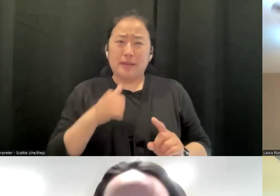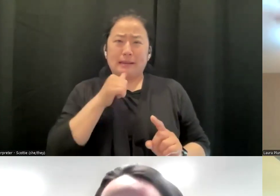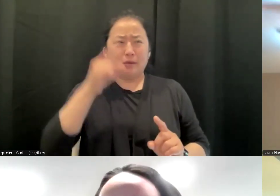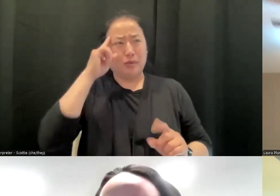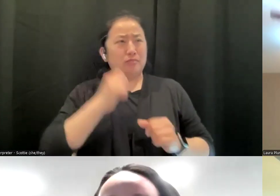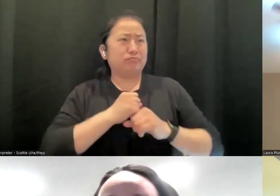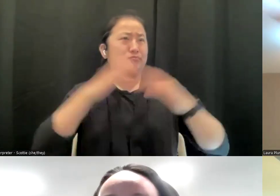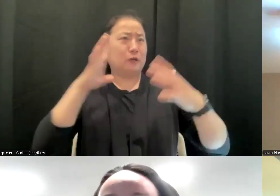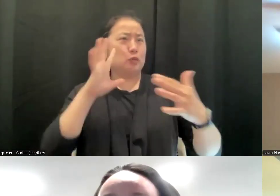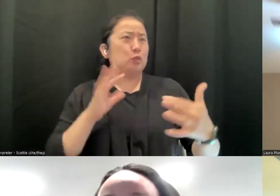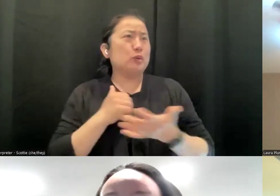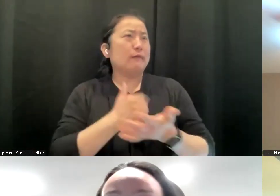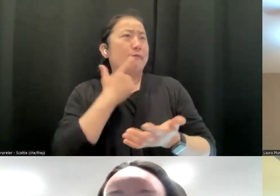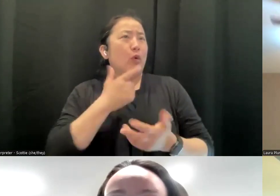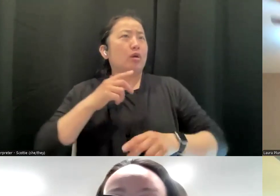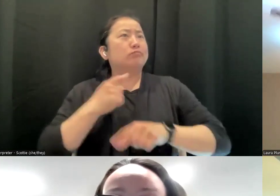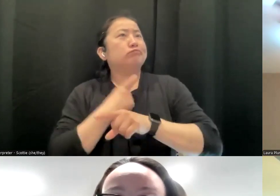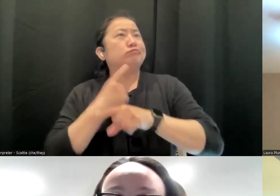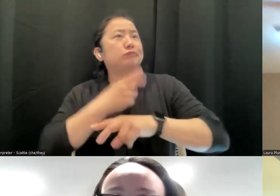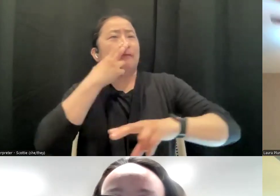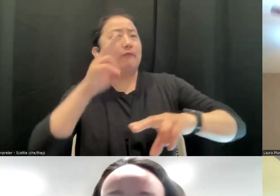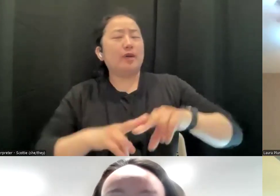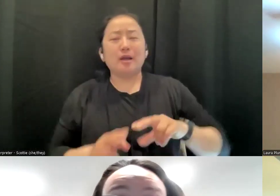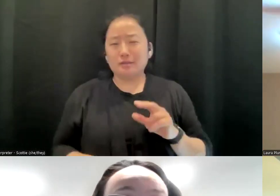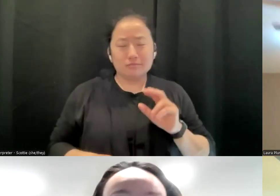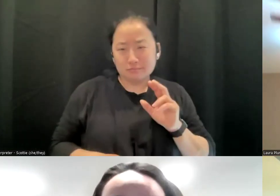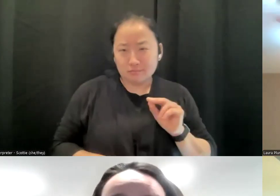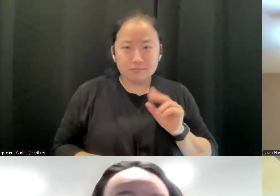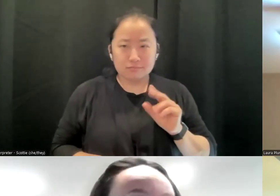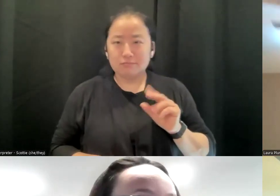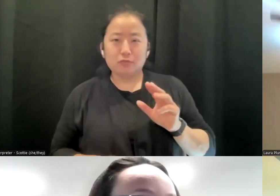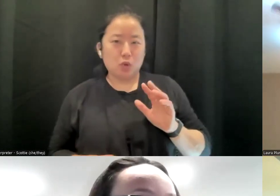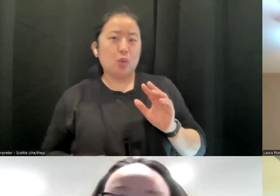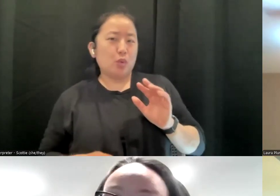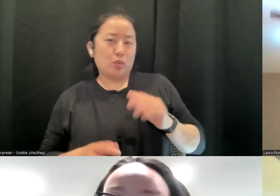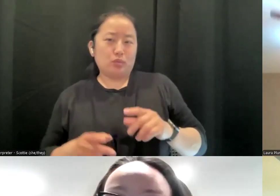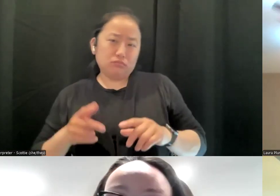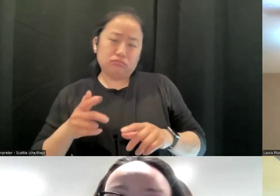I did see the comment about Cuphead with AT, I am not joking, there is a person on YouTube,